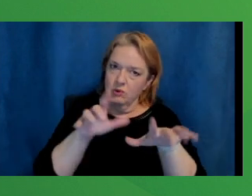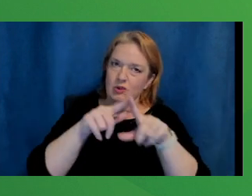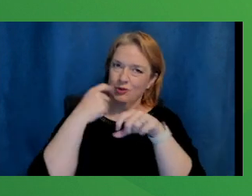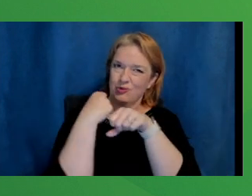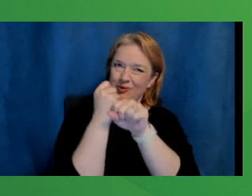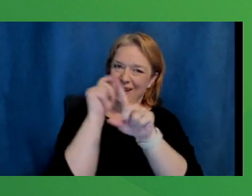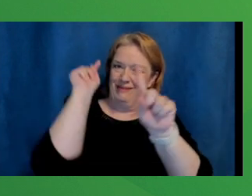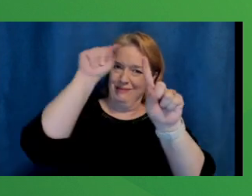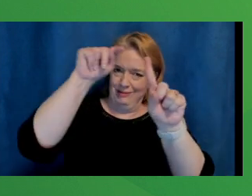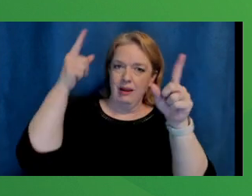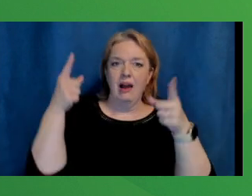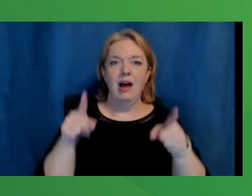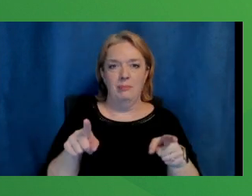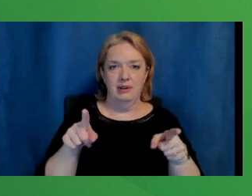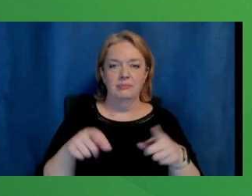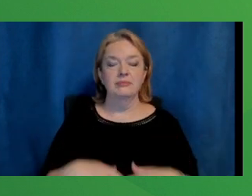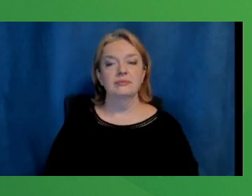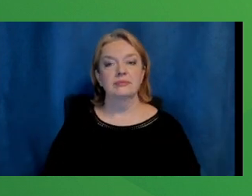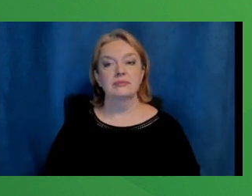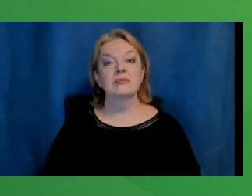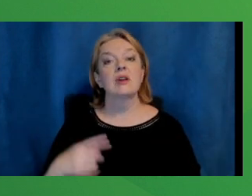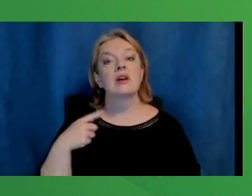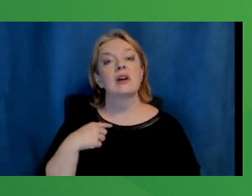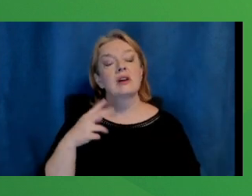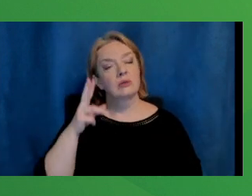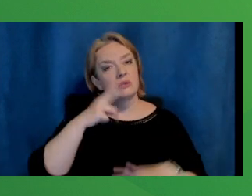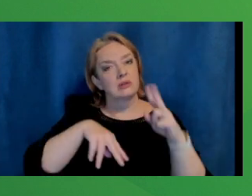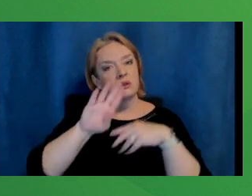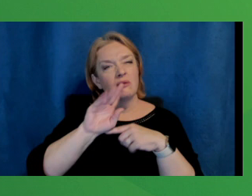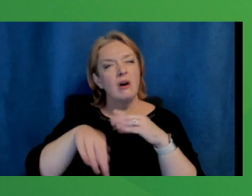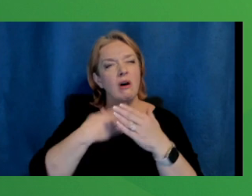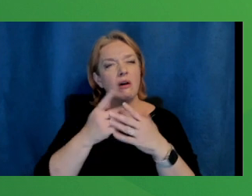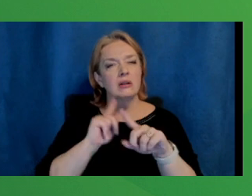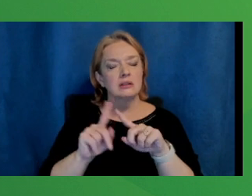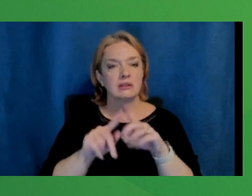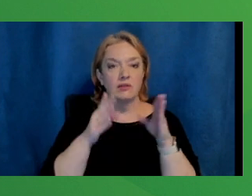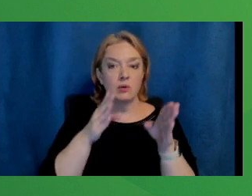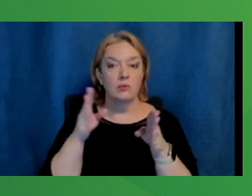all the ways that a sustainable human existence differ from our current state of affairs. A lot